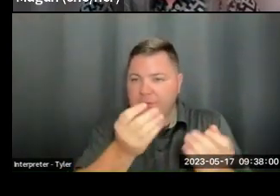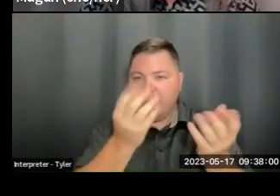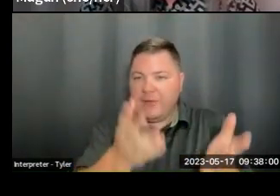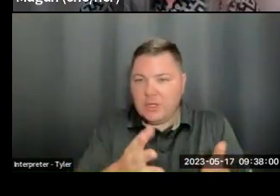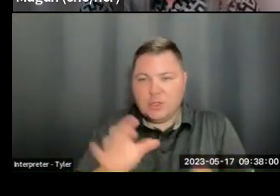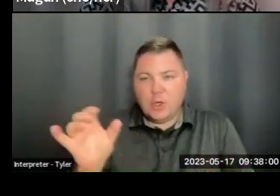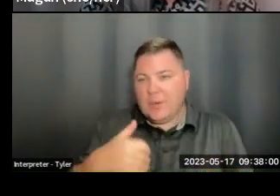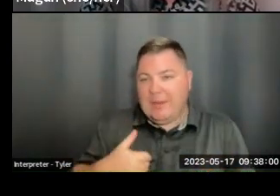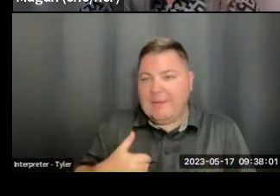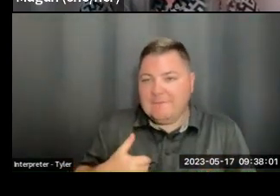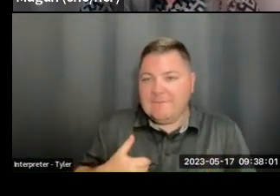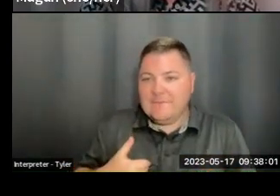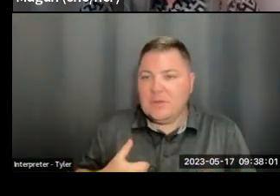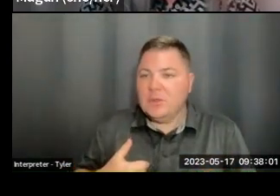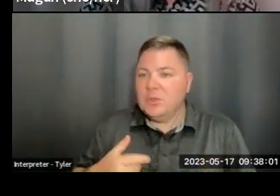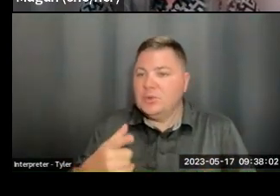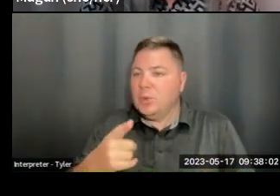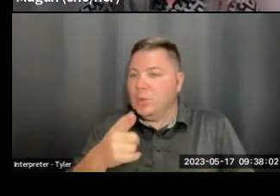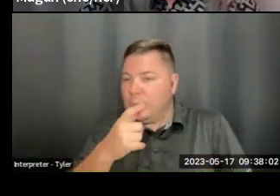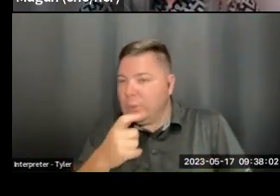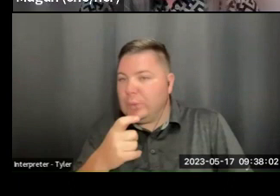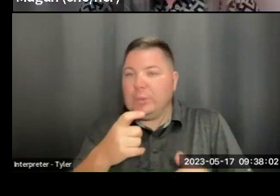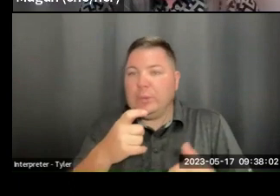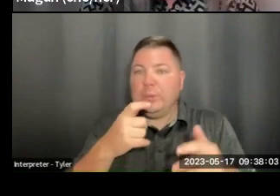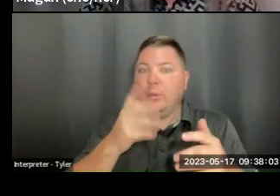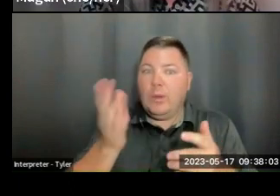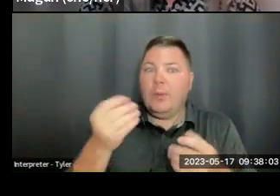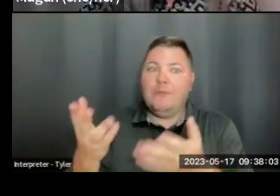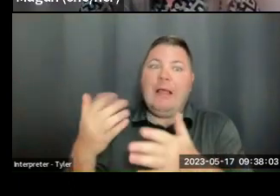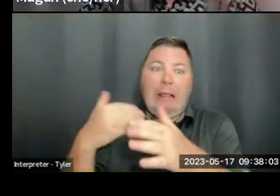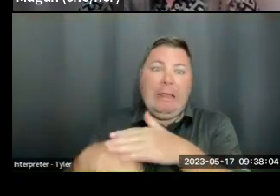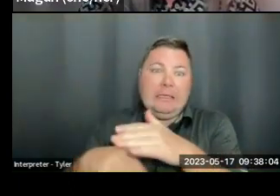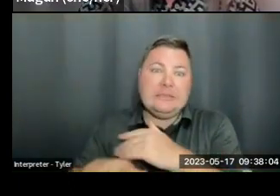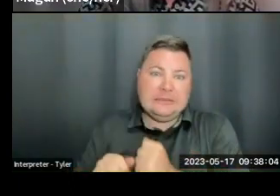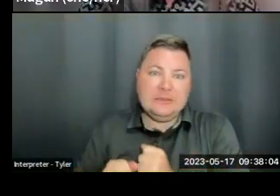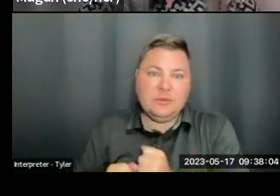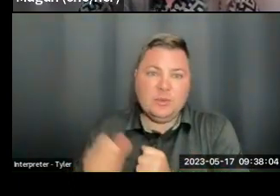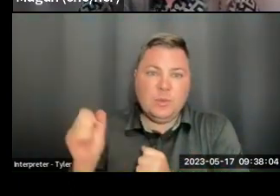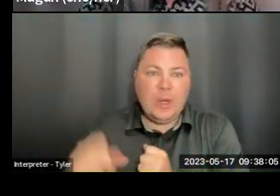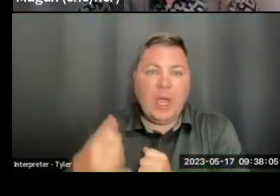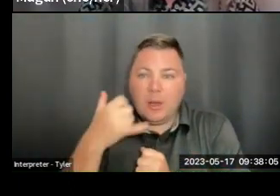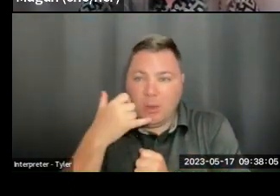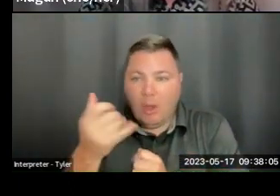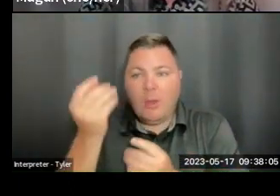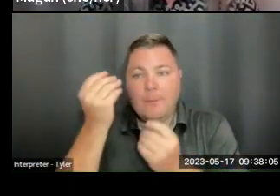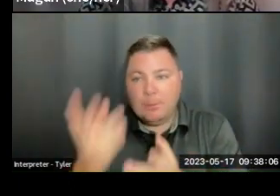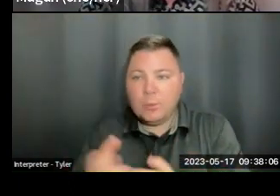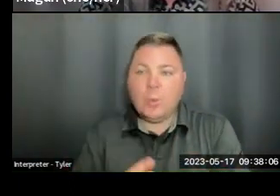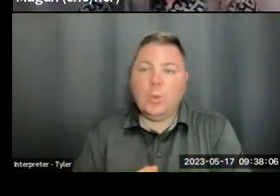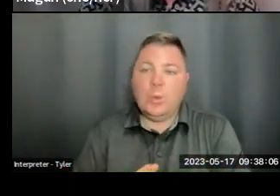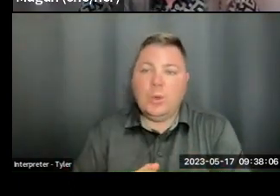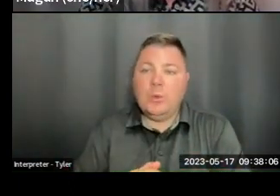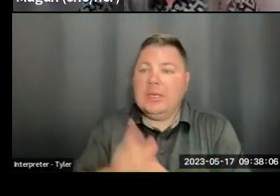We send direct contact information out and all of the other service providers here do as well, to whoever will be at